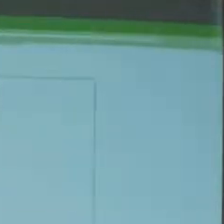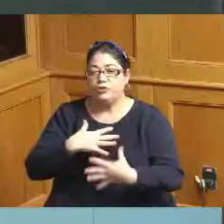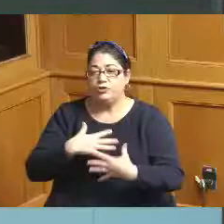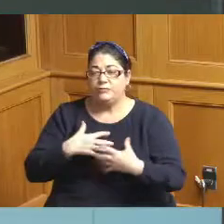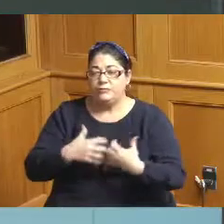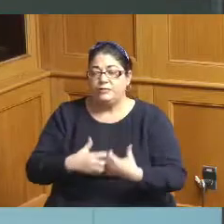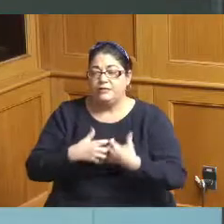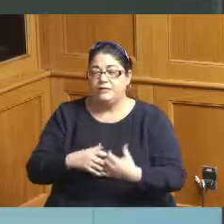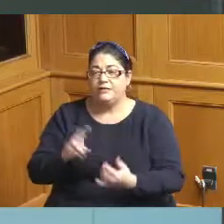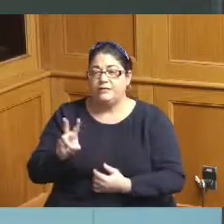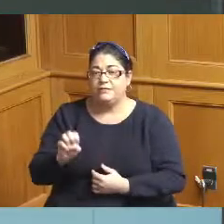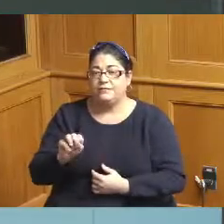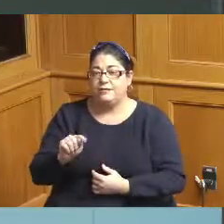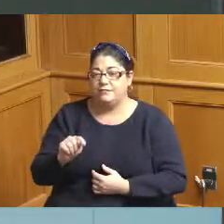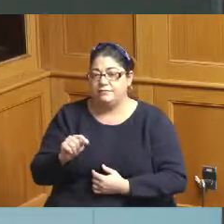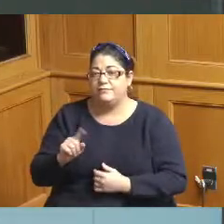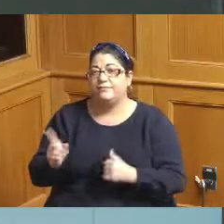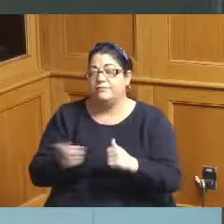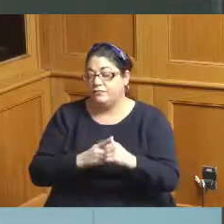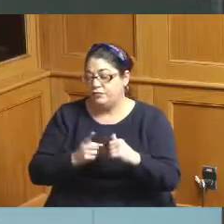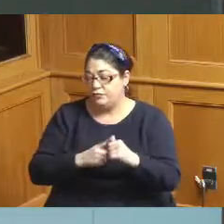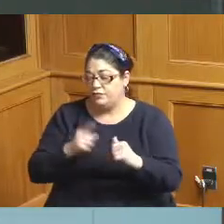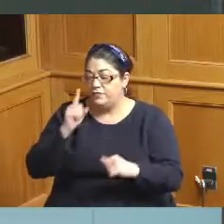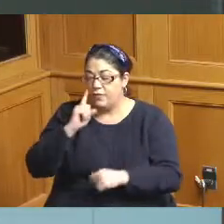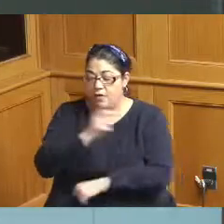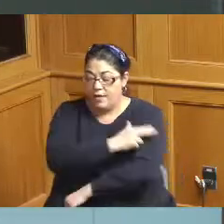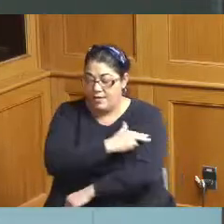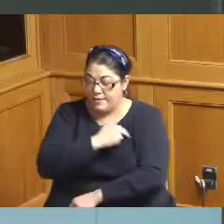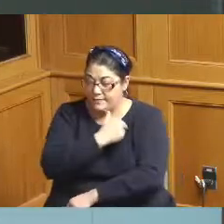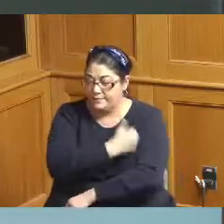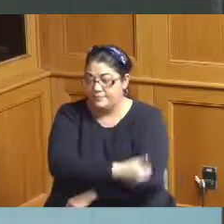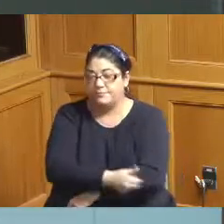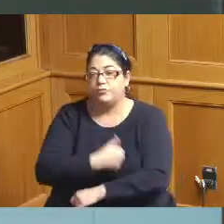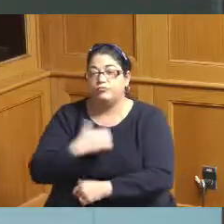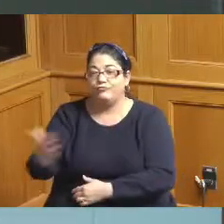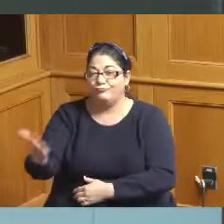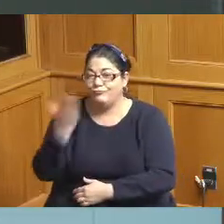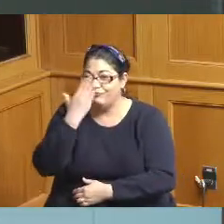for this this first one is for hospitalizations it's kind of zoomed in as opposed to that big